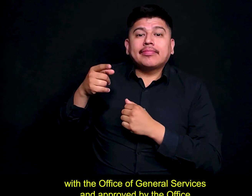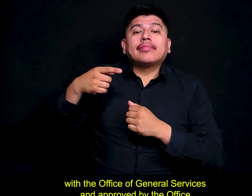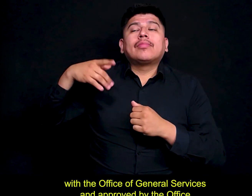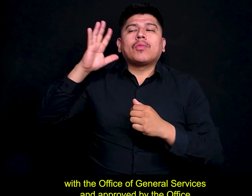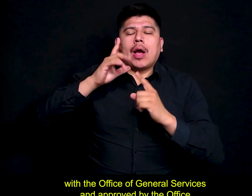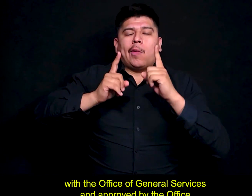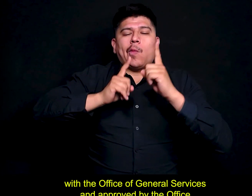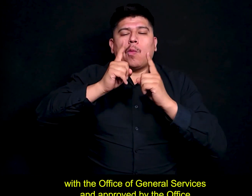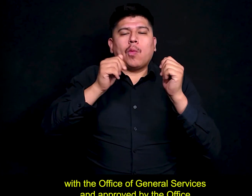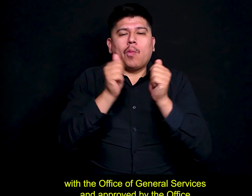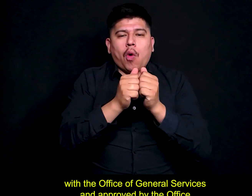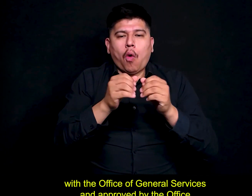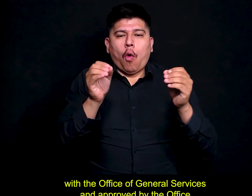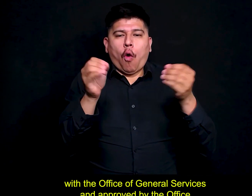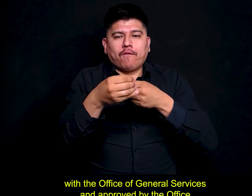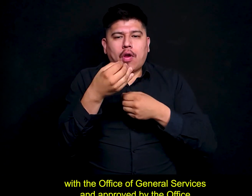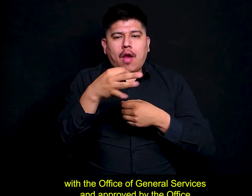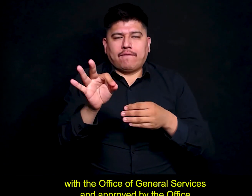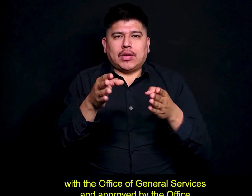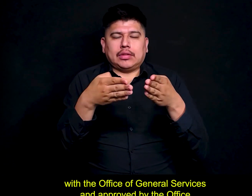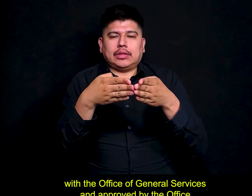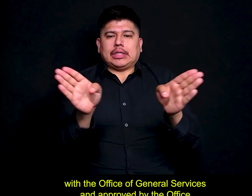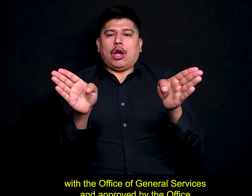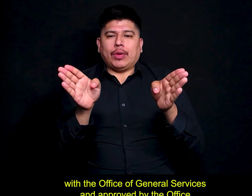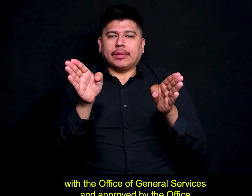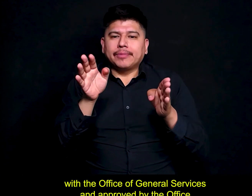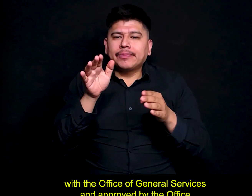with the Office of General Services and approved by the Office